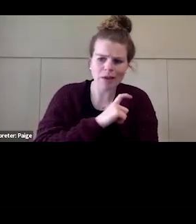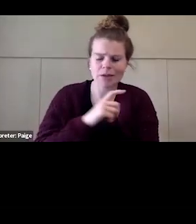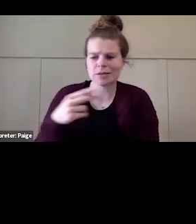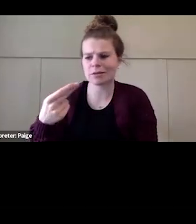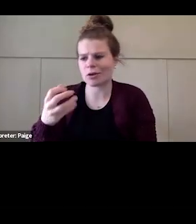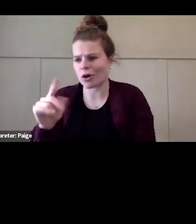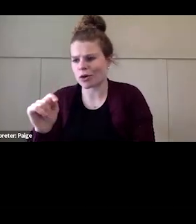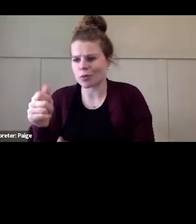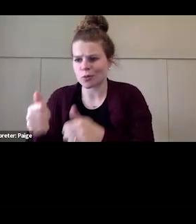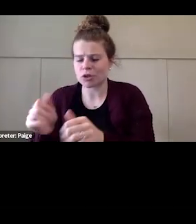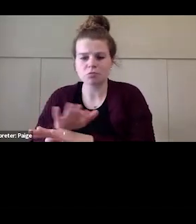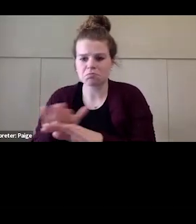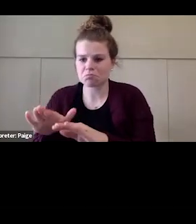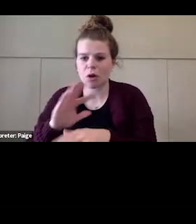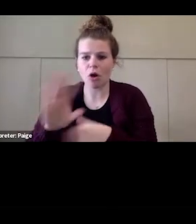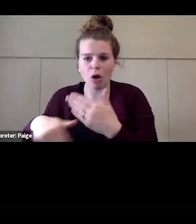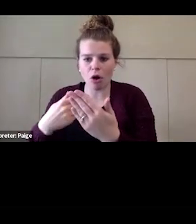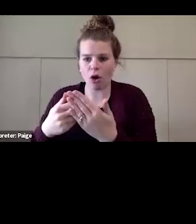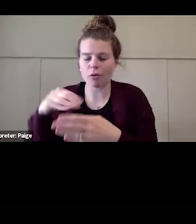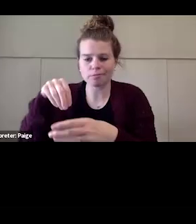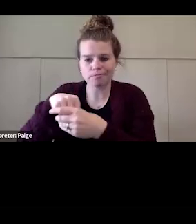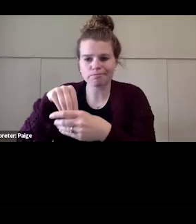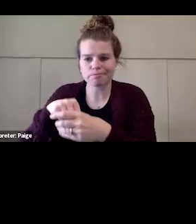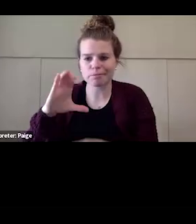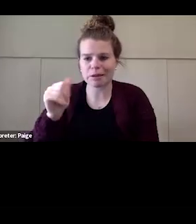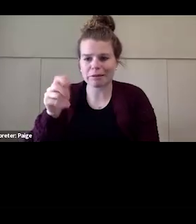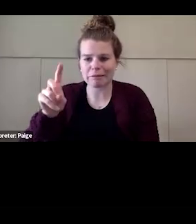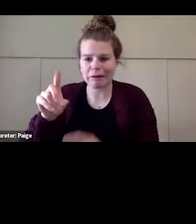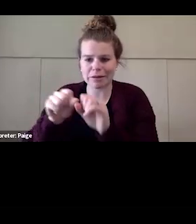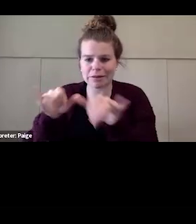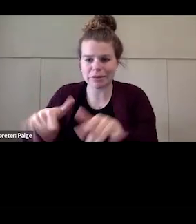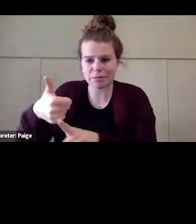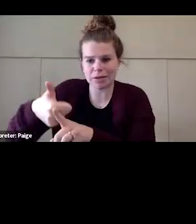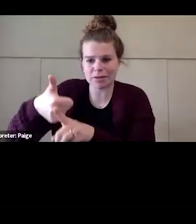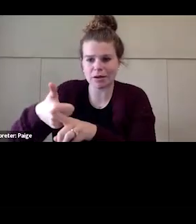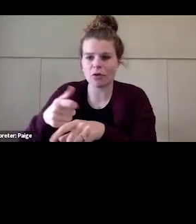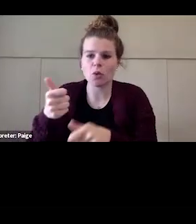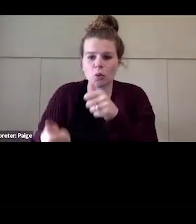Instead, it's all programmed within the CAD system which calls are appropriate for our teams.